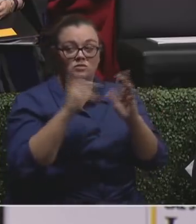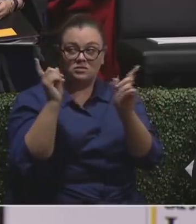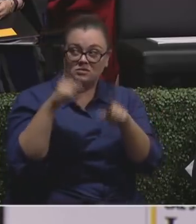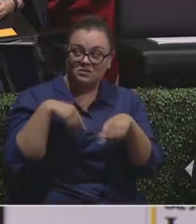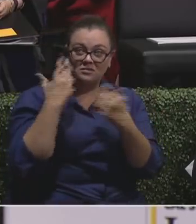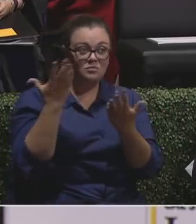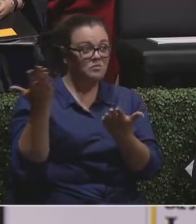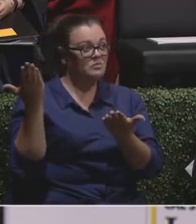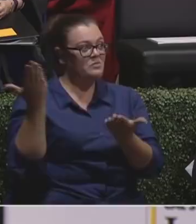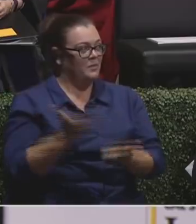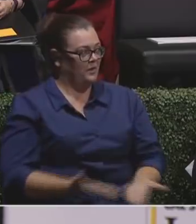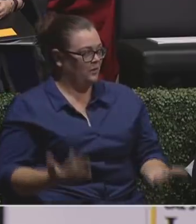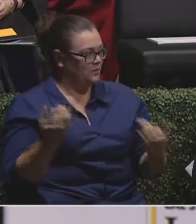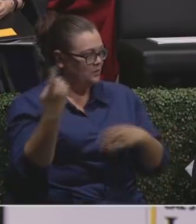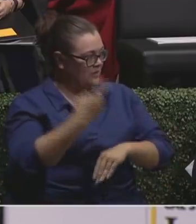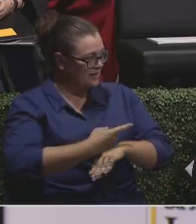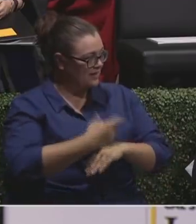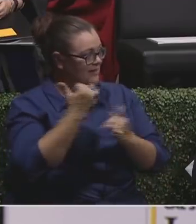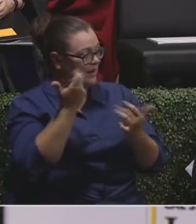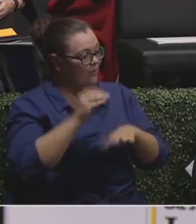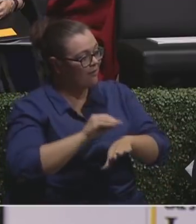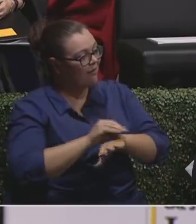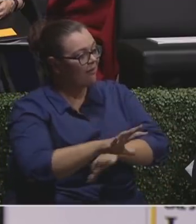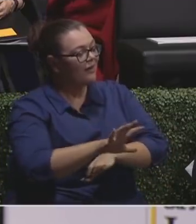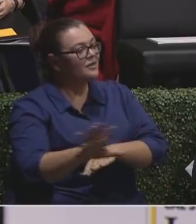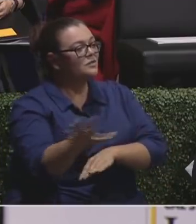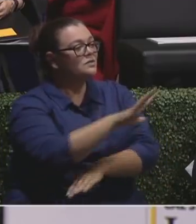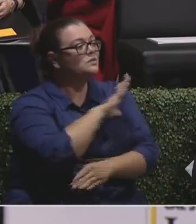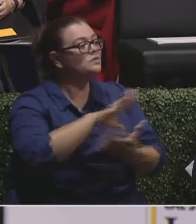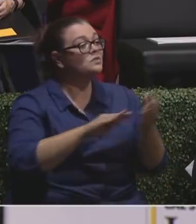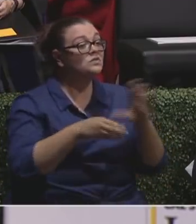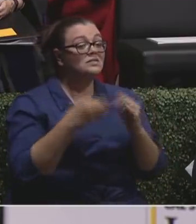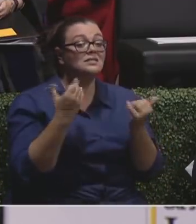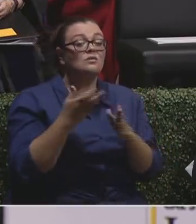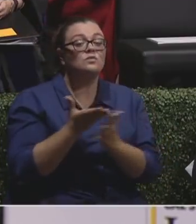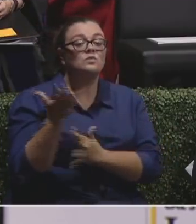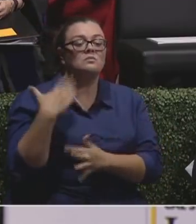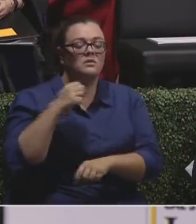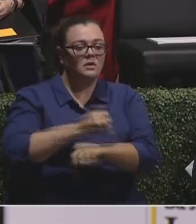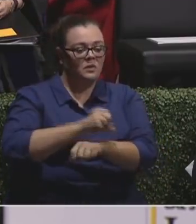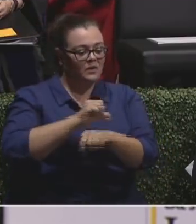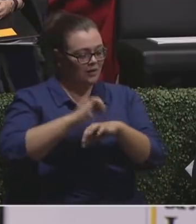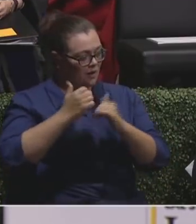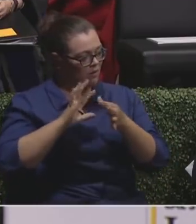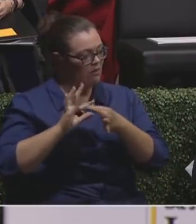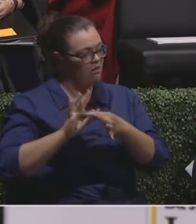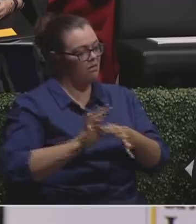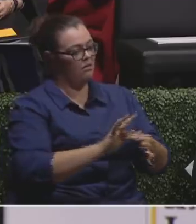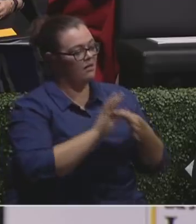ALWAYS EXPERIENCE LIFE AS AN IMMIGRANT AND A LATINA WOMAN. MY